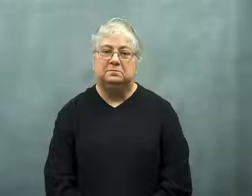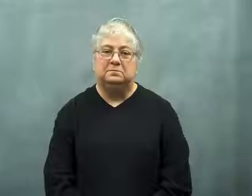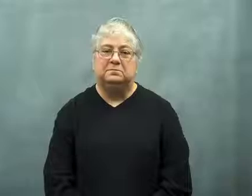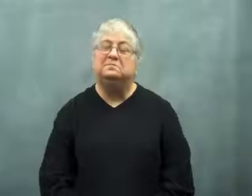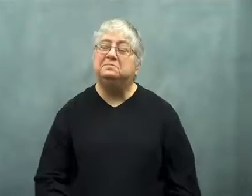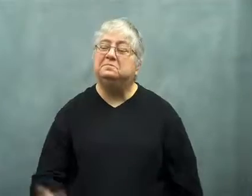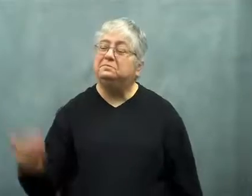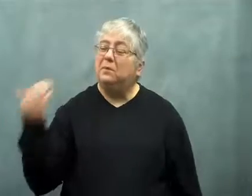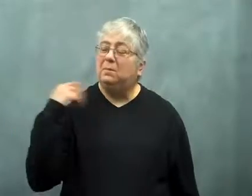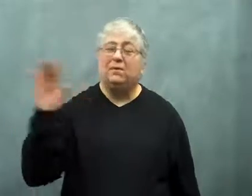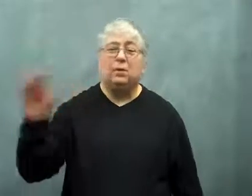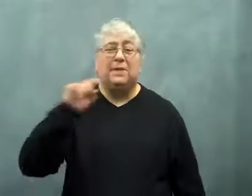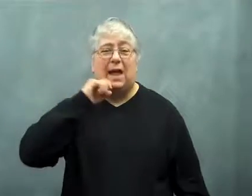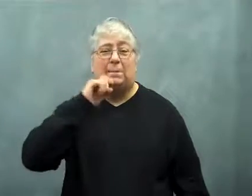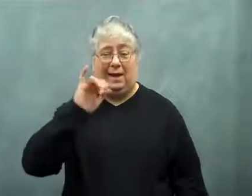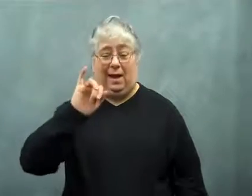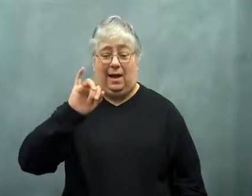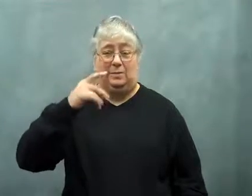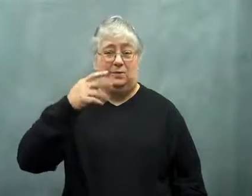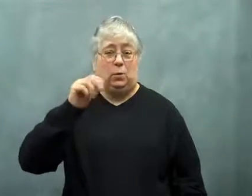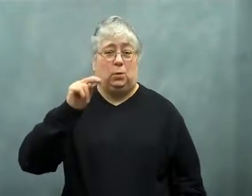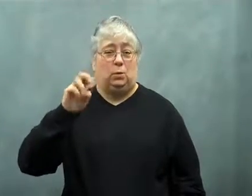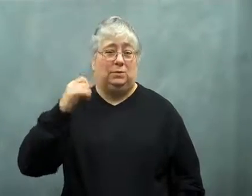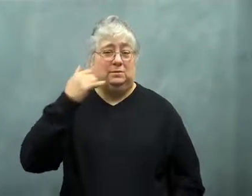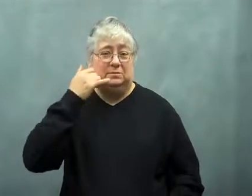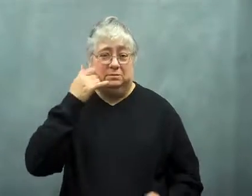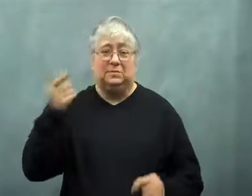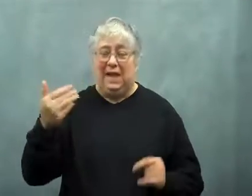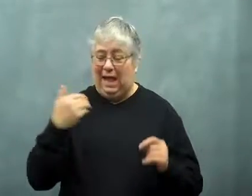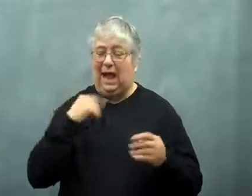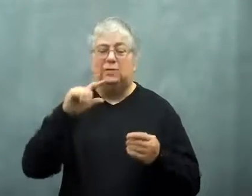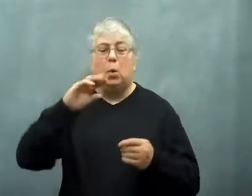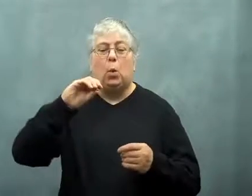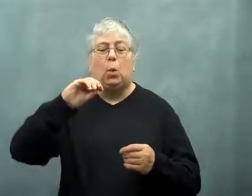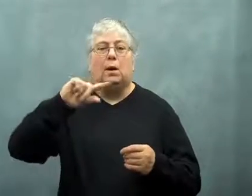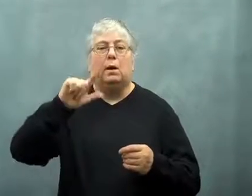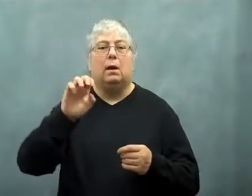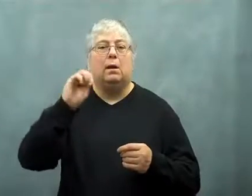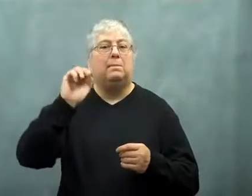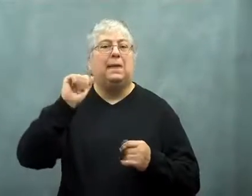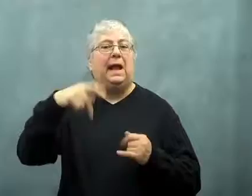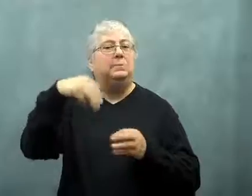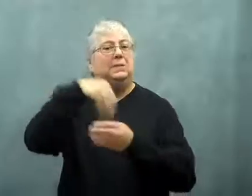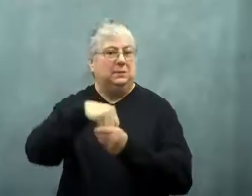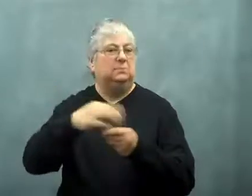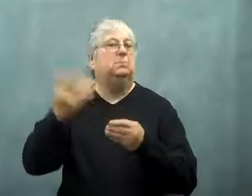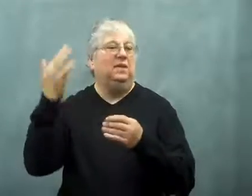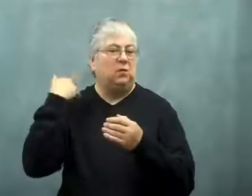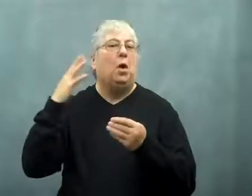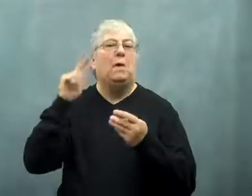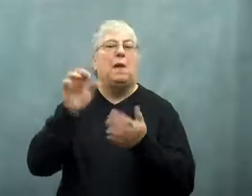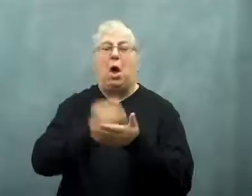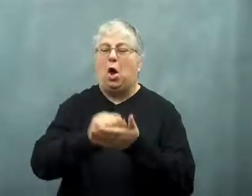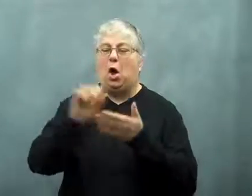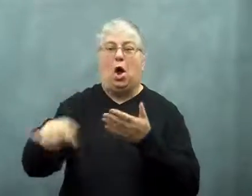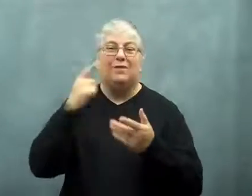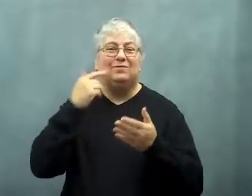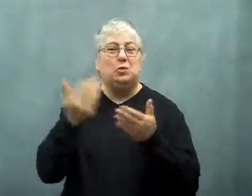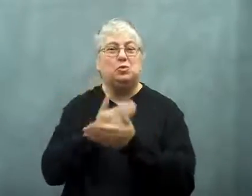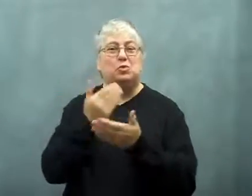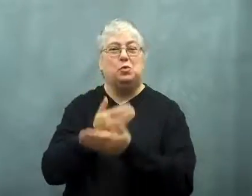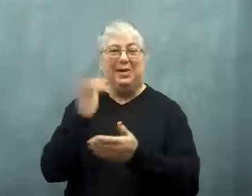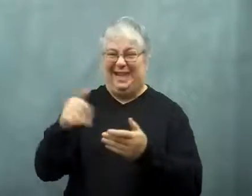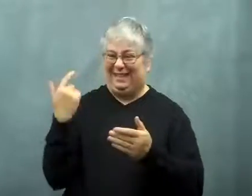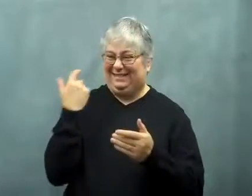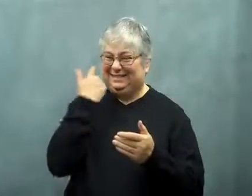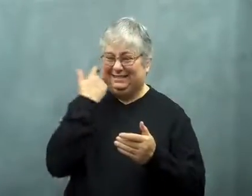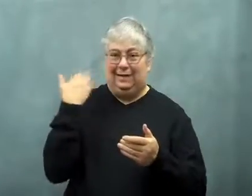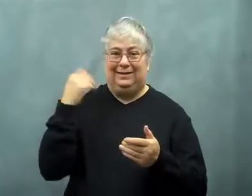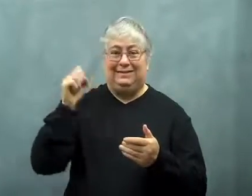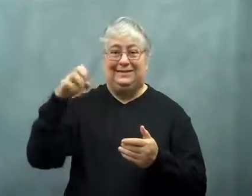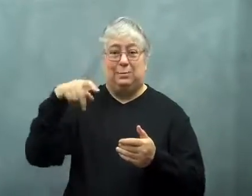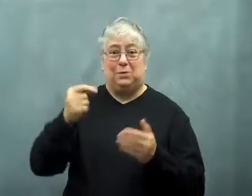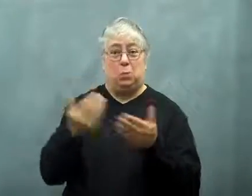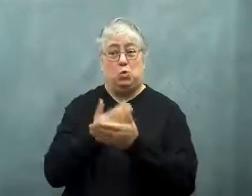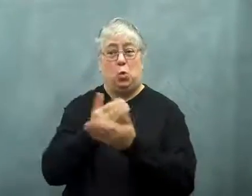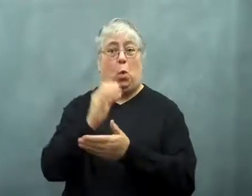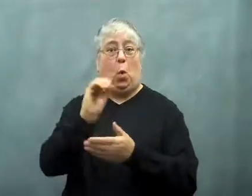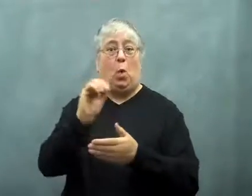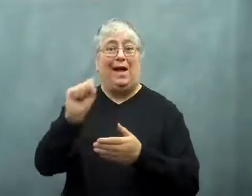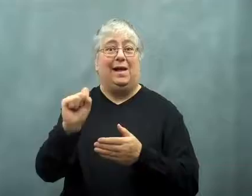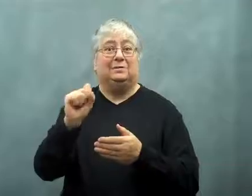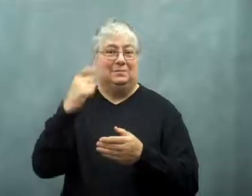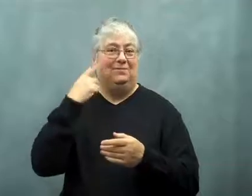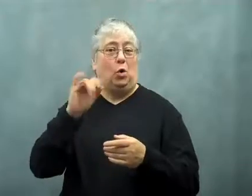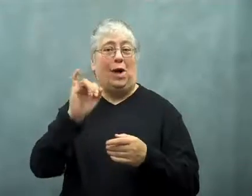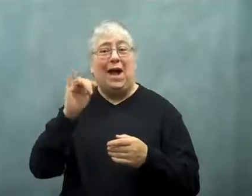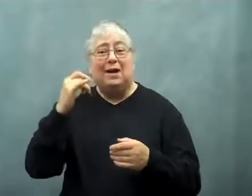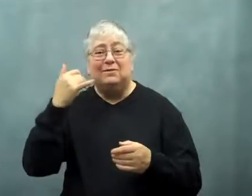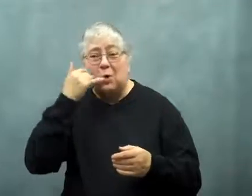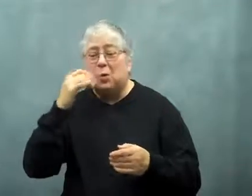The Apple iPhone used to have Google Maps in it.